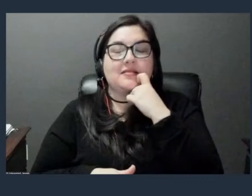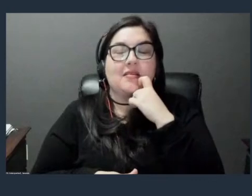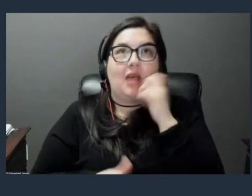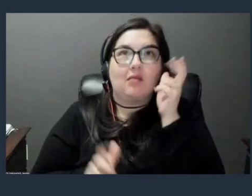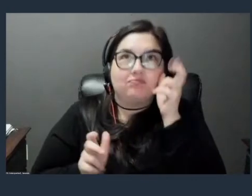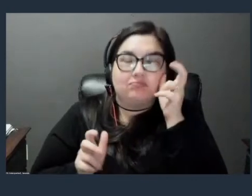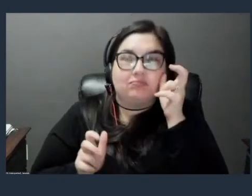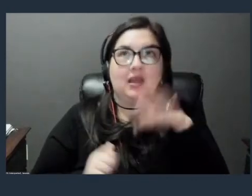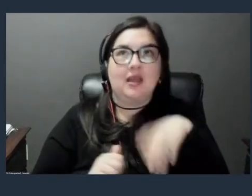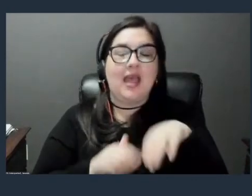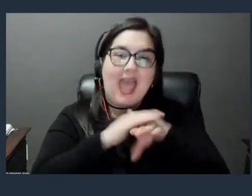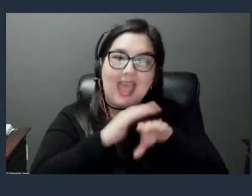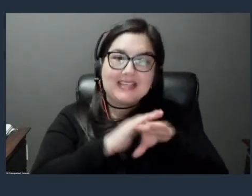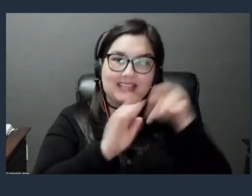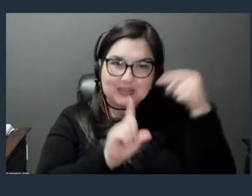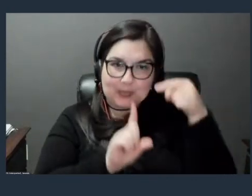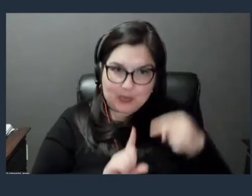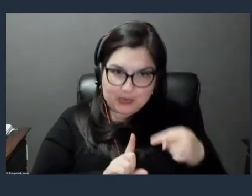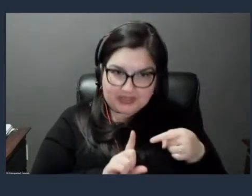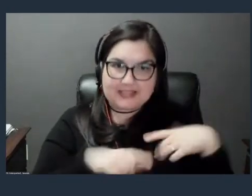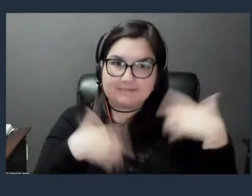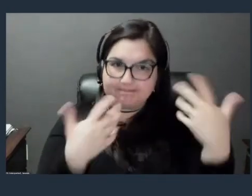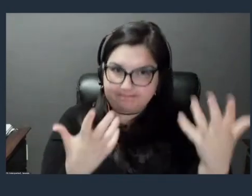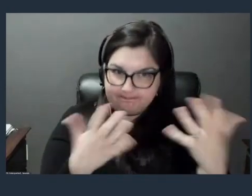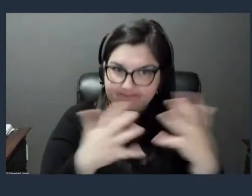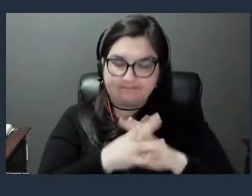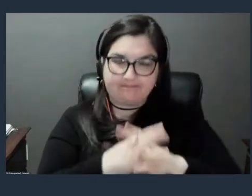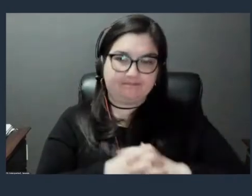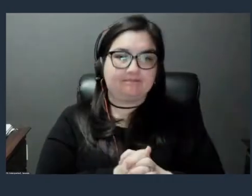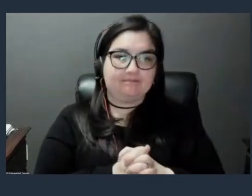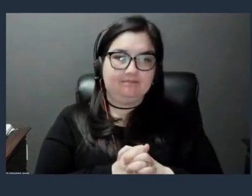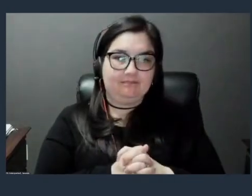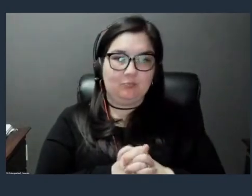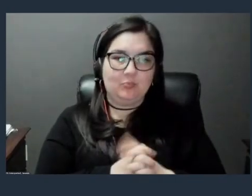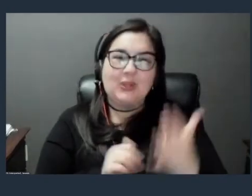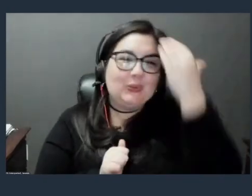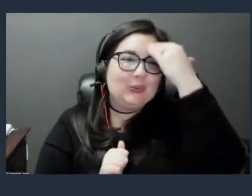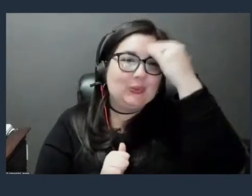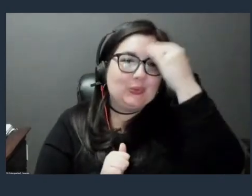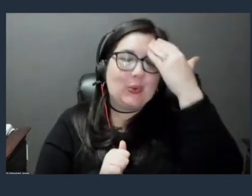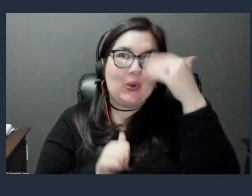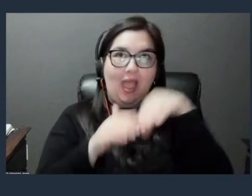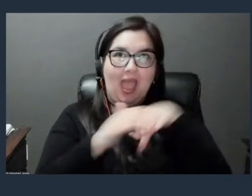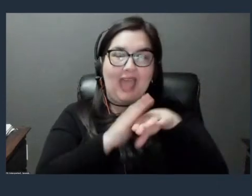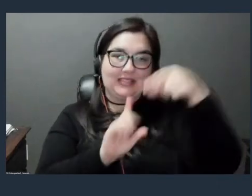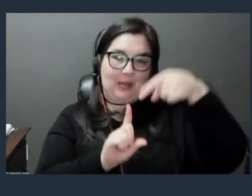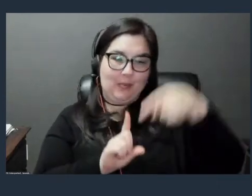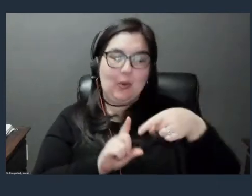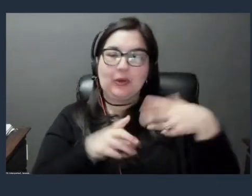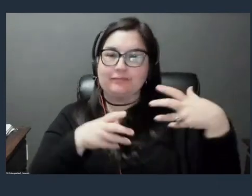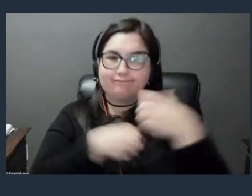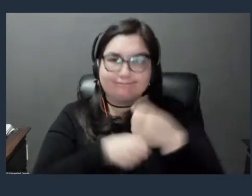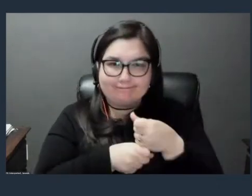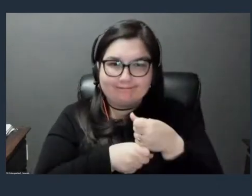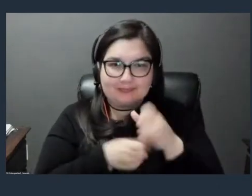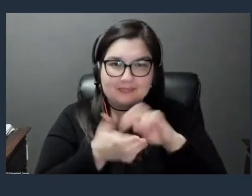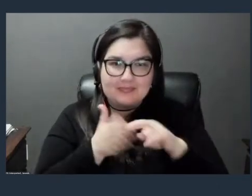So access points are... What an access point is in short, it's an alternative endpoint into S3.